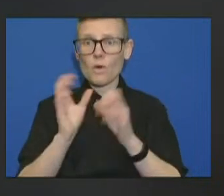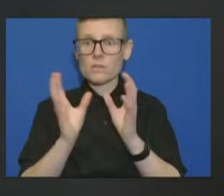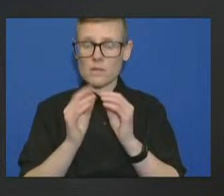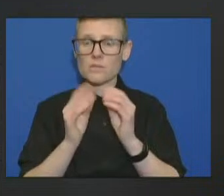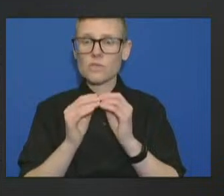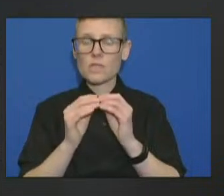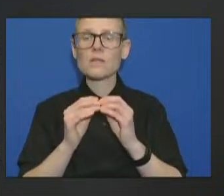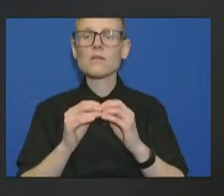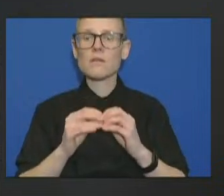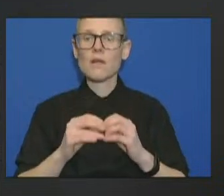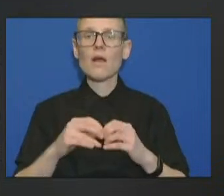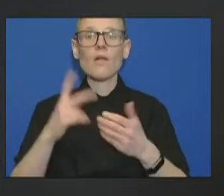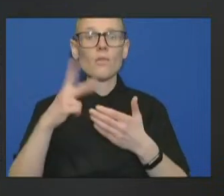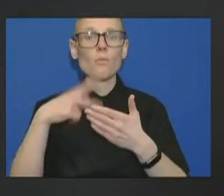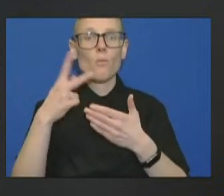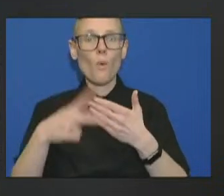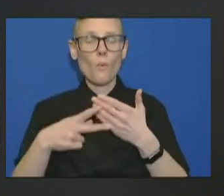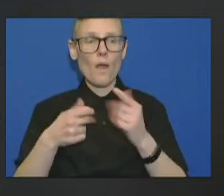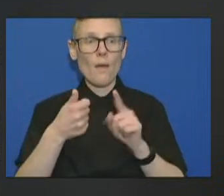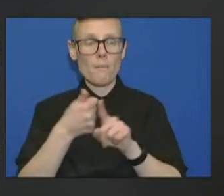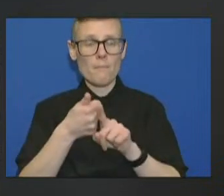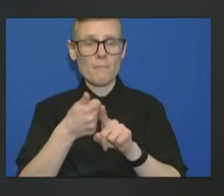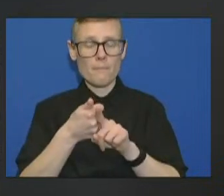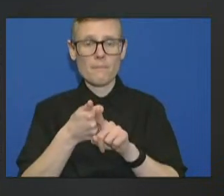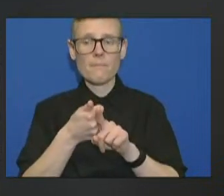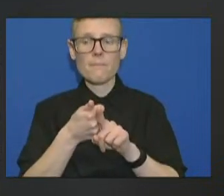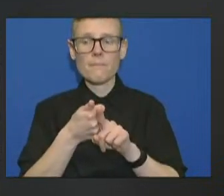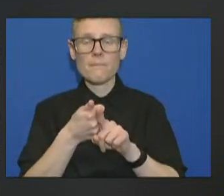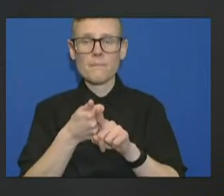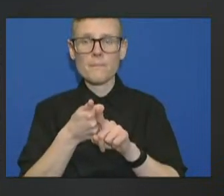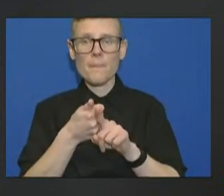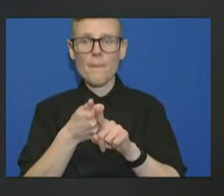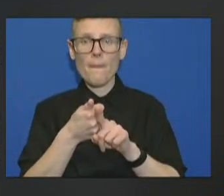you. So yes, we did discuss it